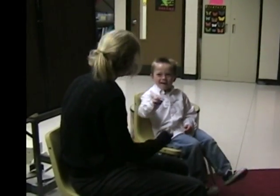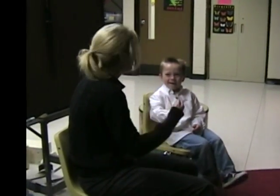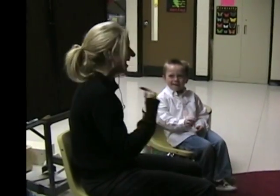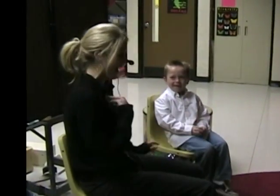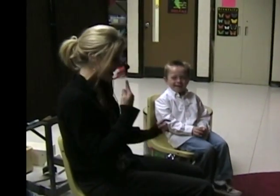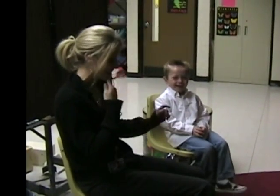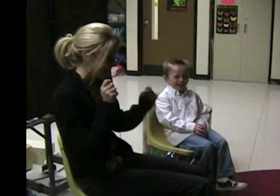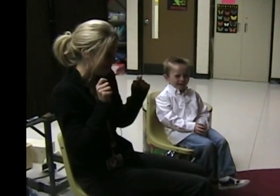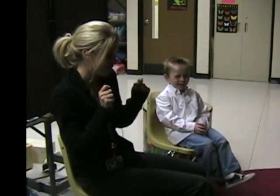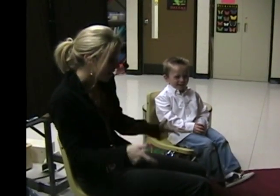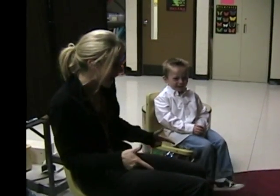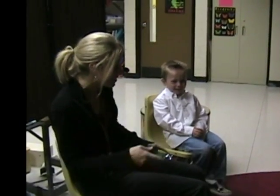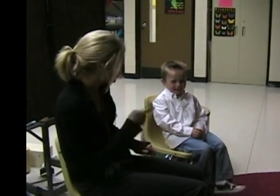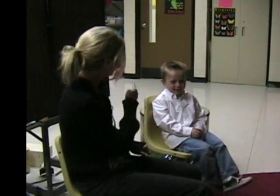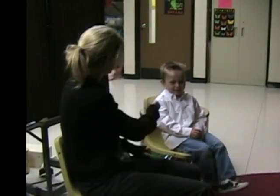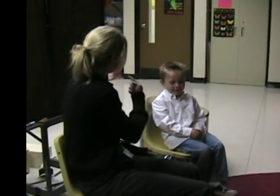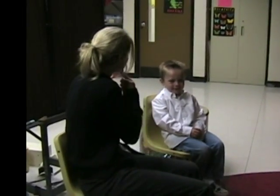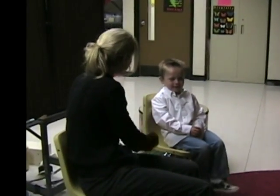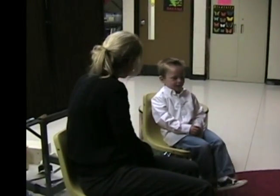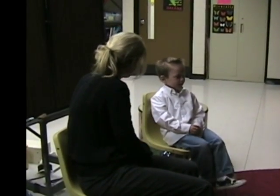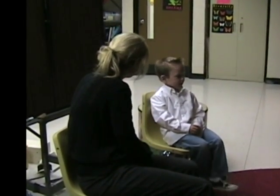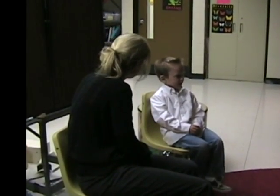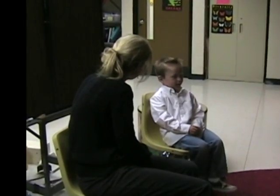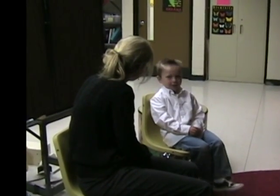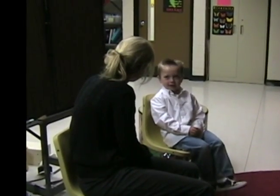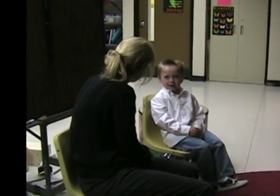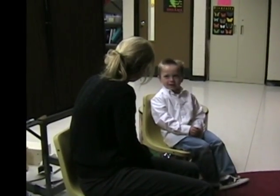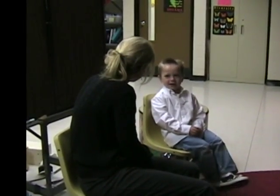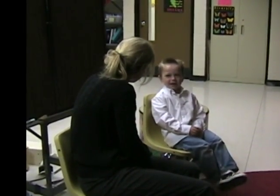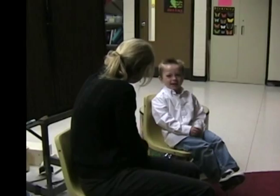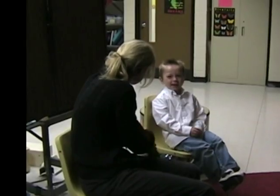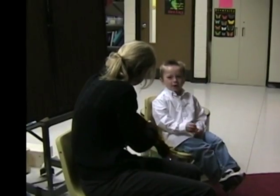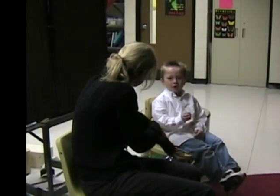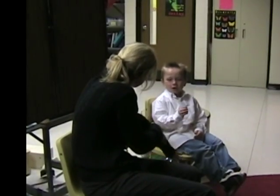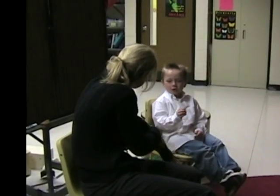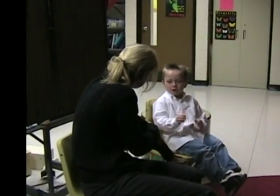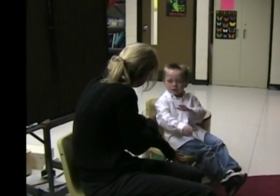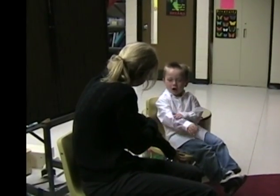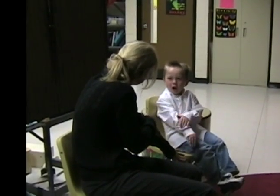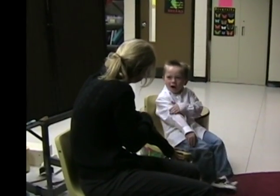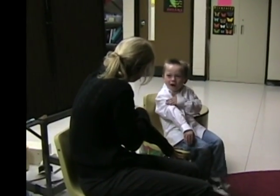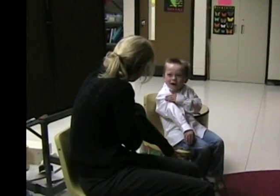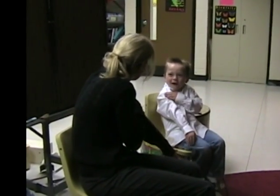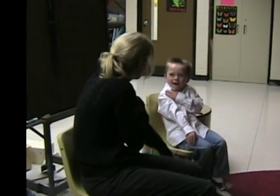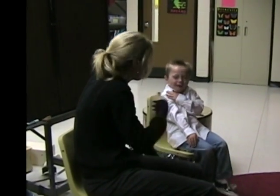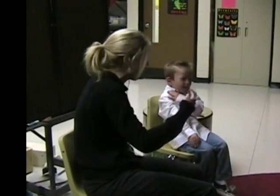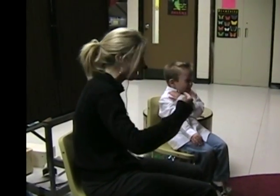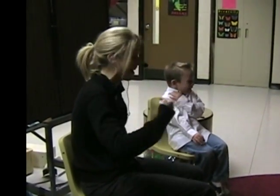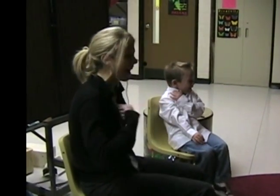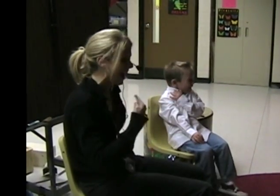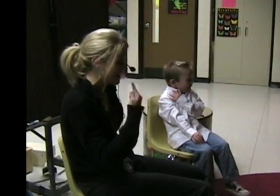I say, 'Fast,' you say, 'Slow.'